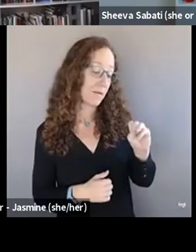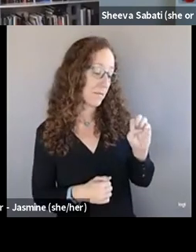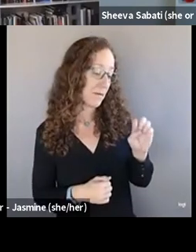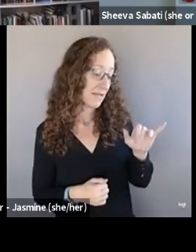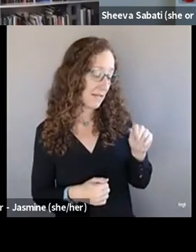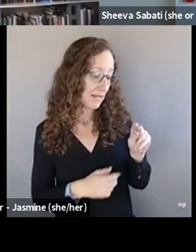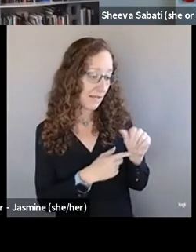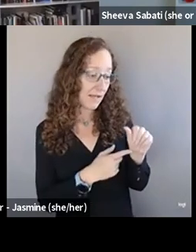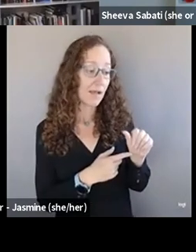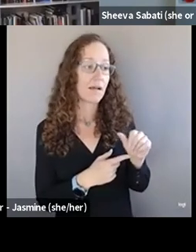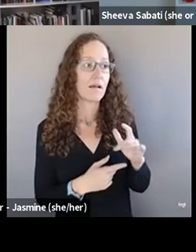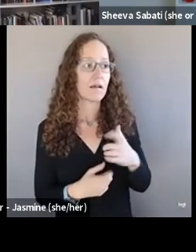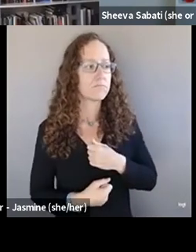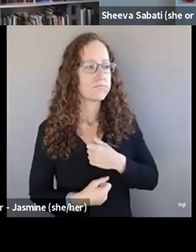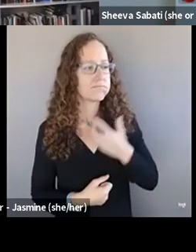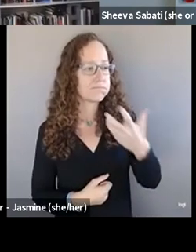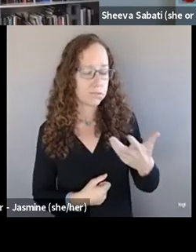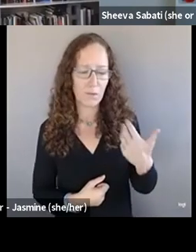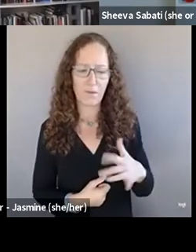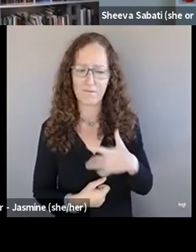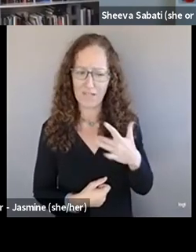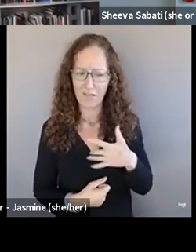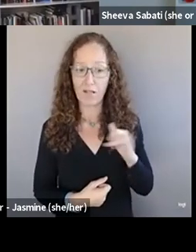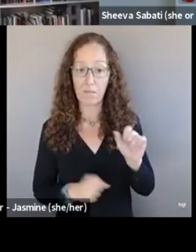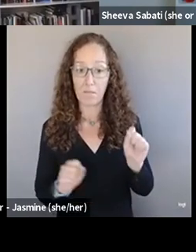So we remember, this is centuries long work. And that